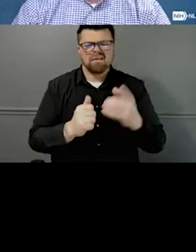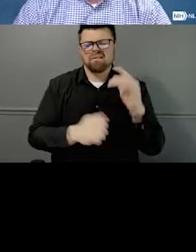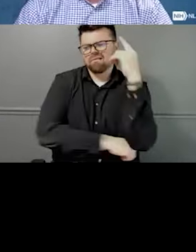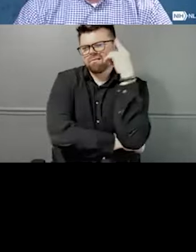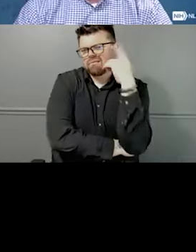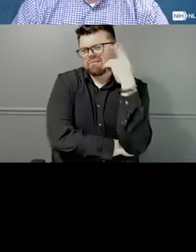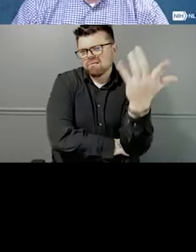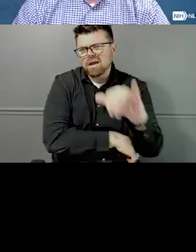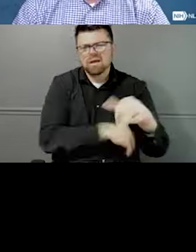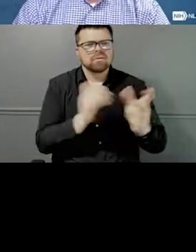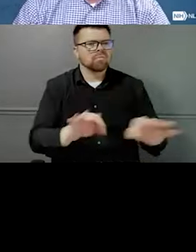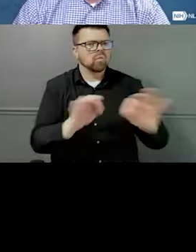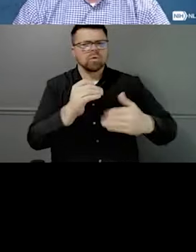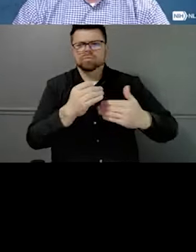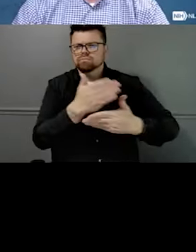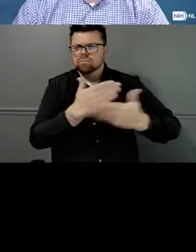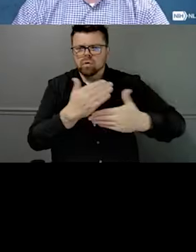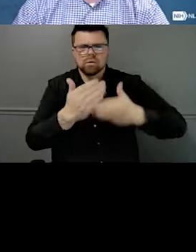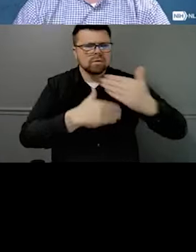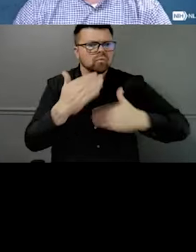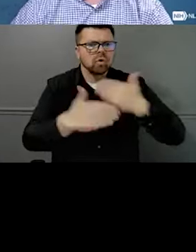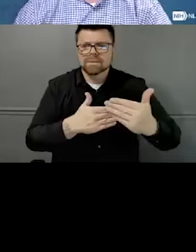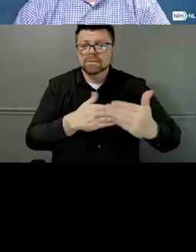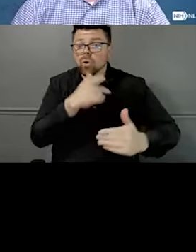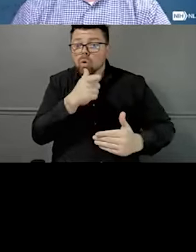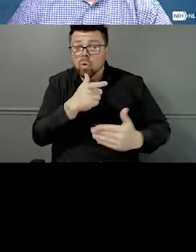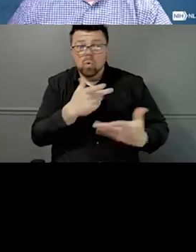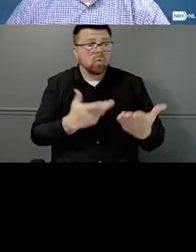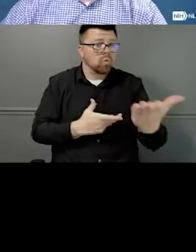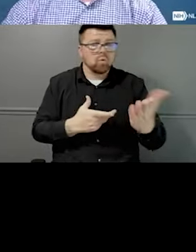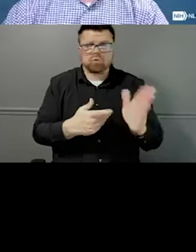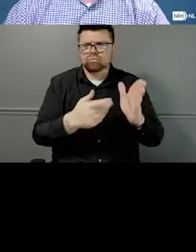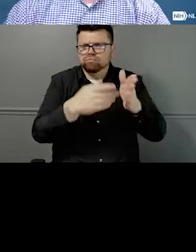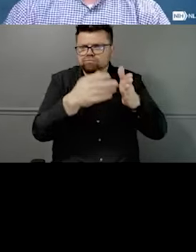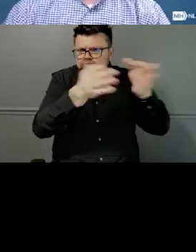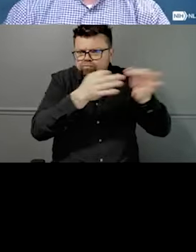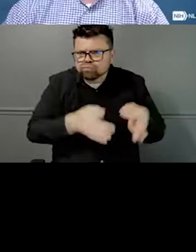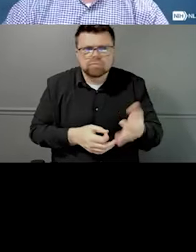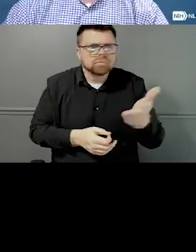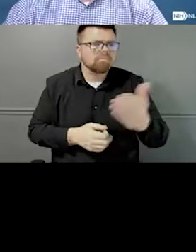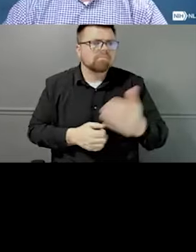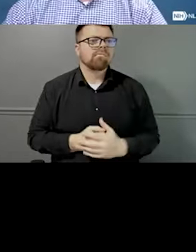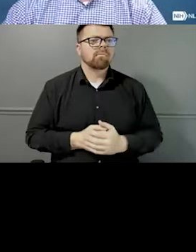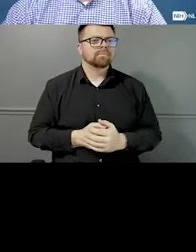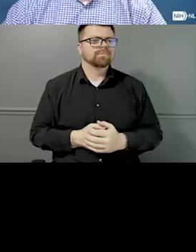of this process and make it easier. Here is a screen at showing